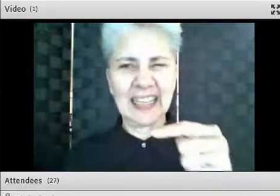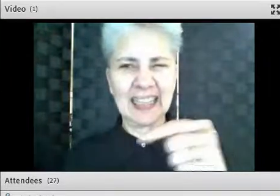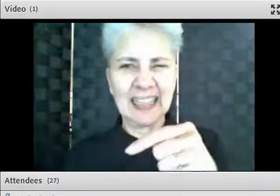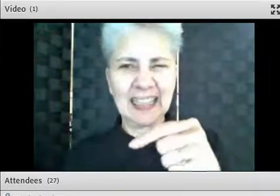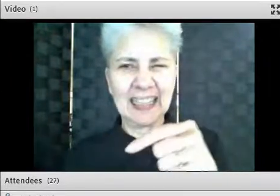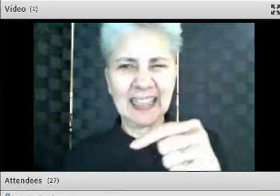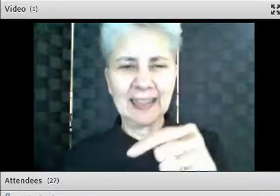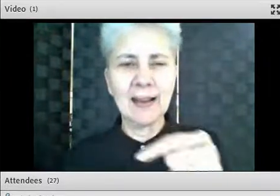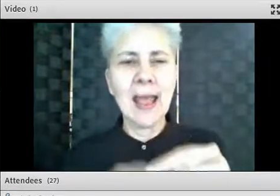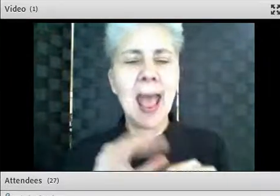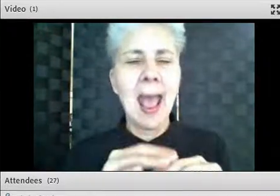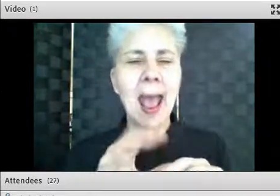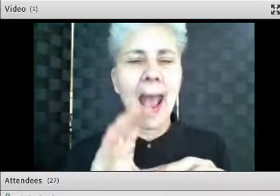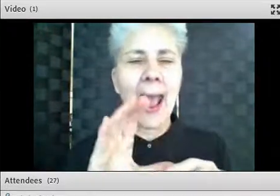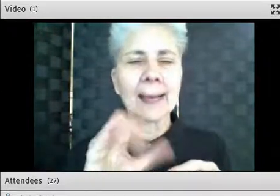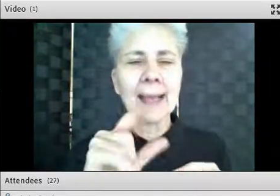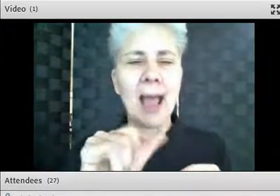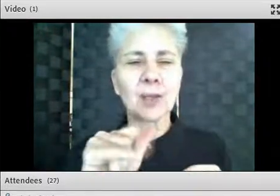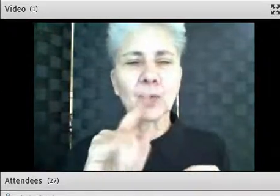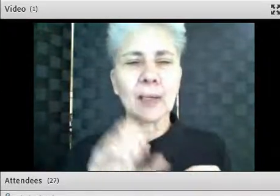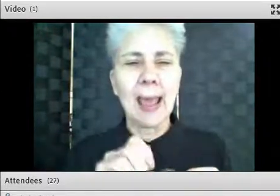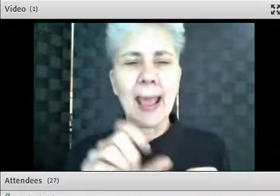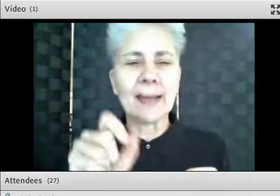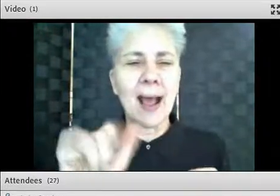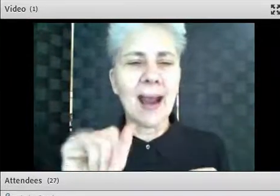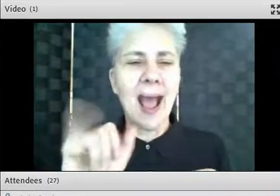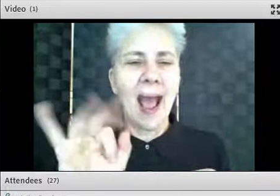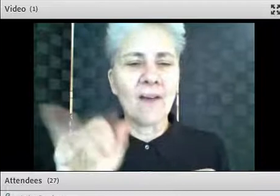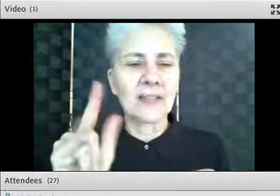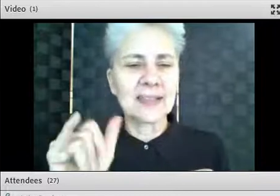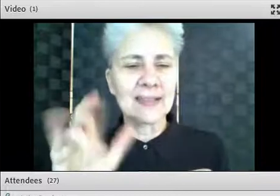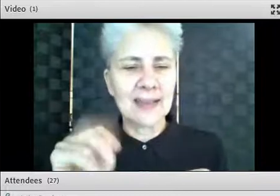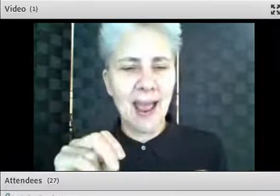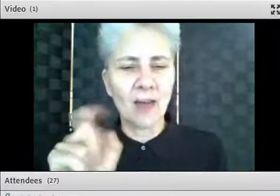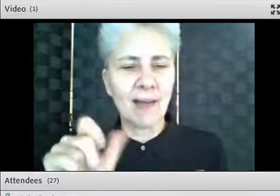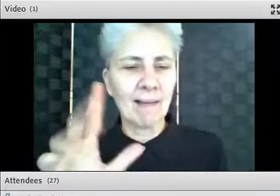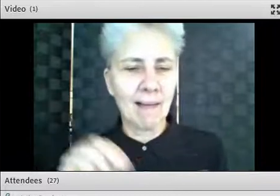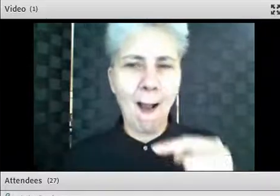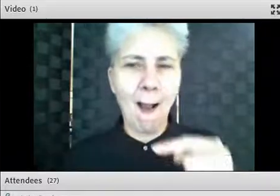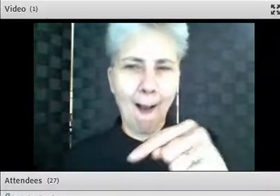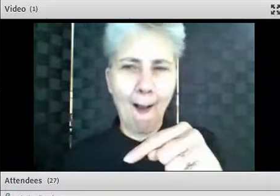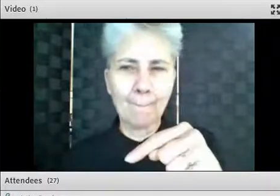It's at the calculate.alptown.com, but you can just Google this as well,